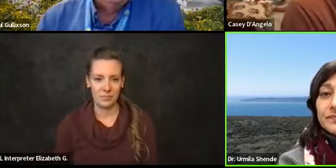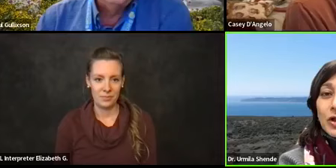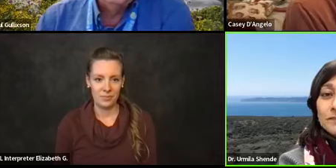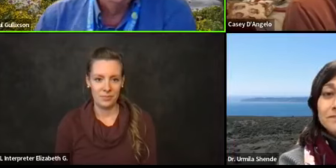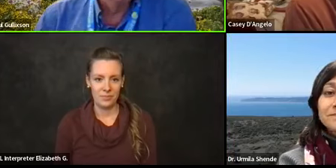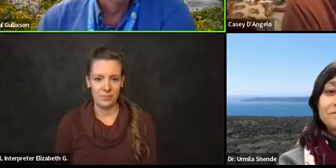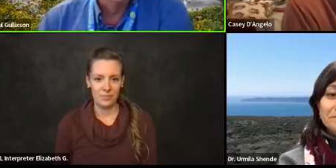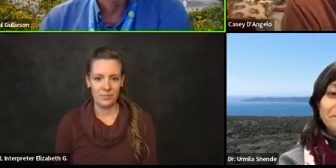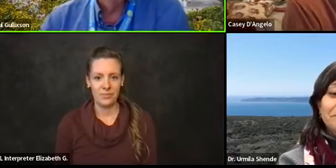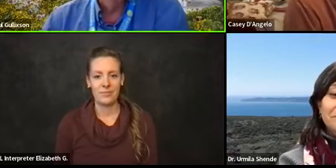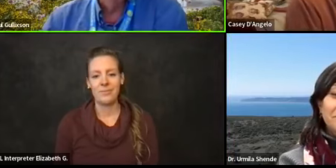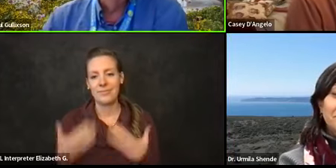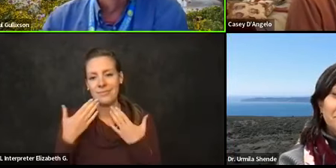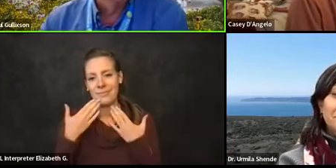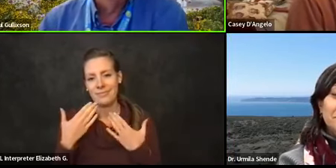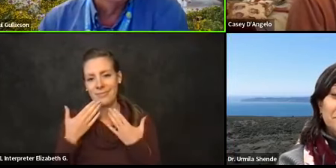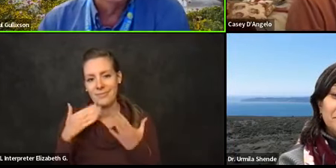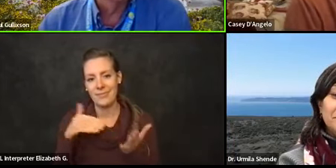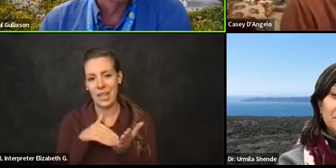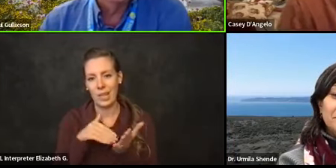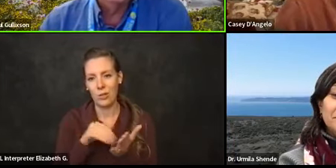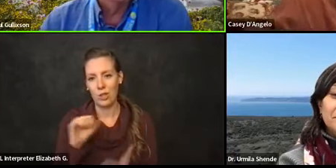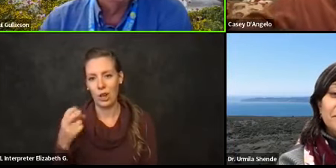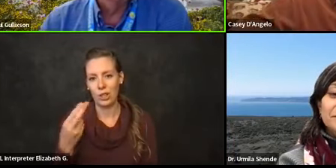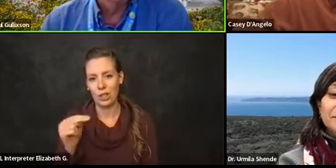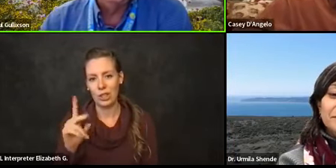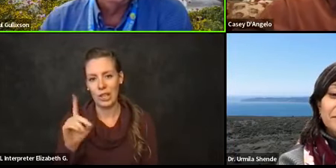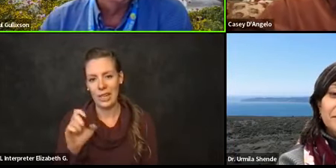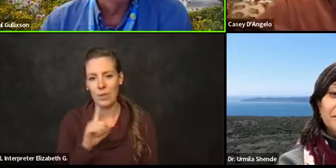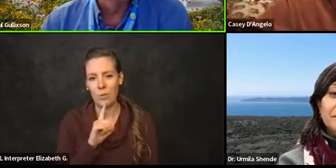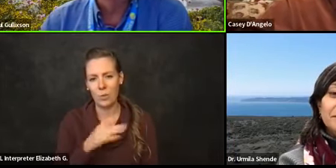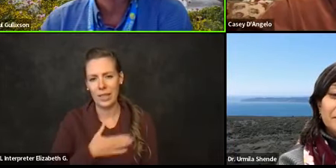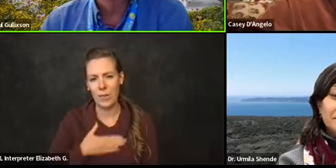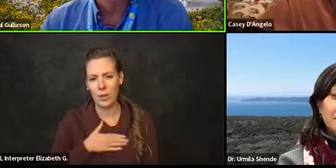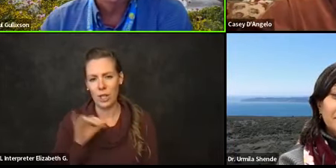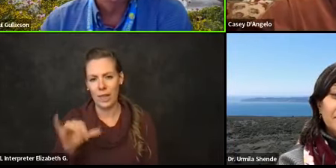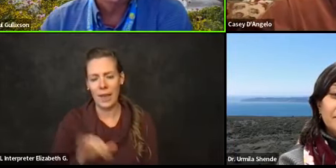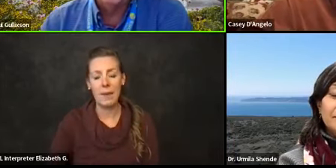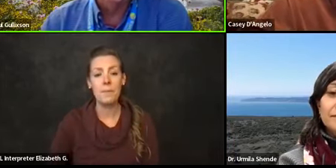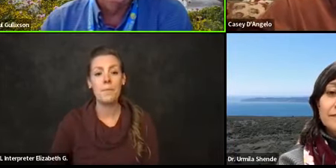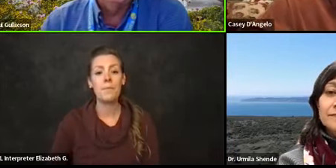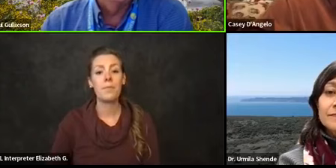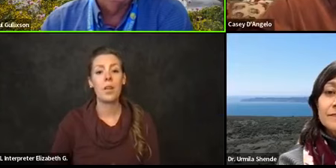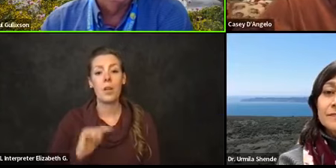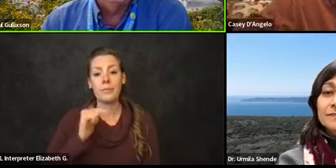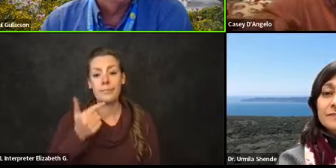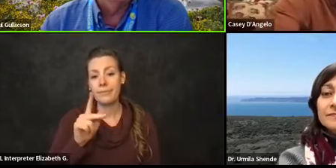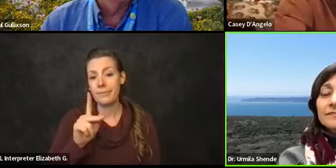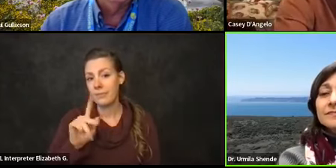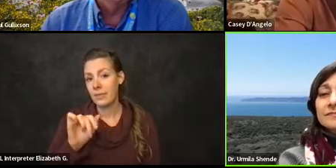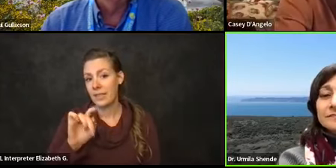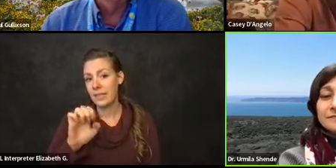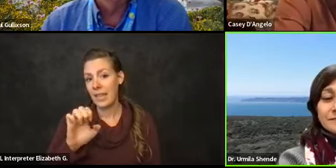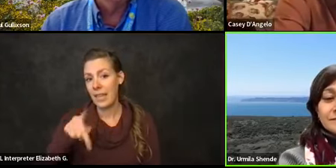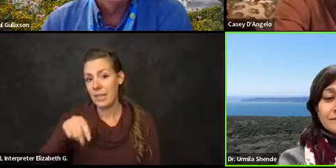Thank you, Dr. Cindy. We appreciate that, and I would like to go to Kate Pack, our lead epidemiologist.